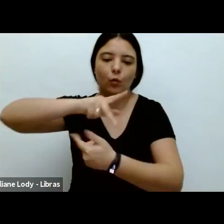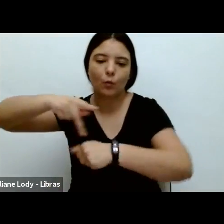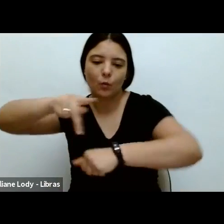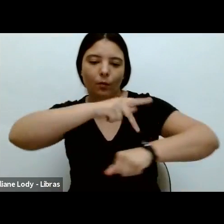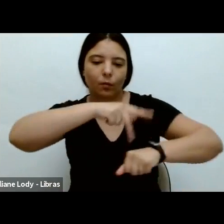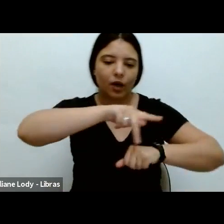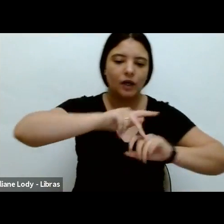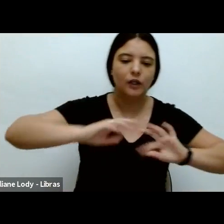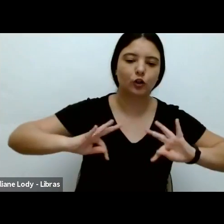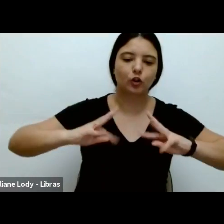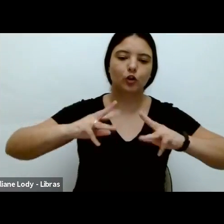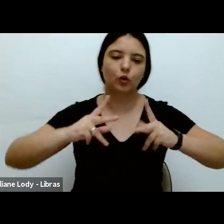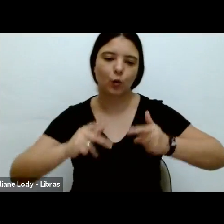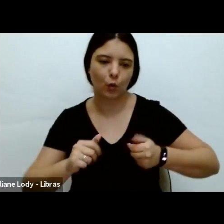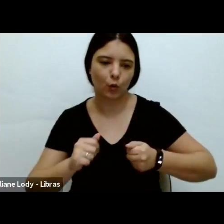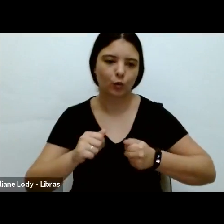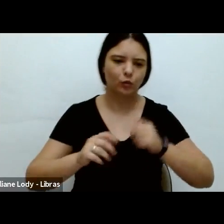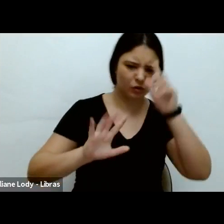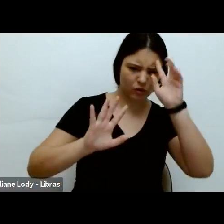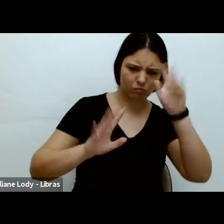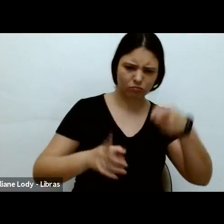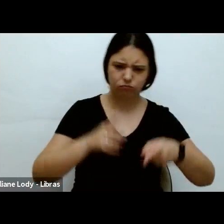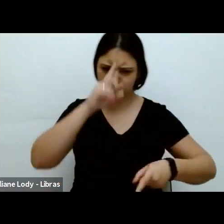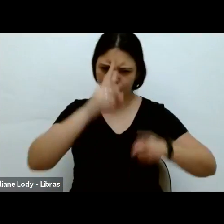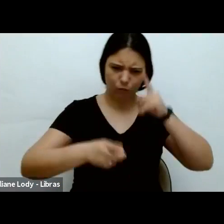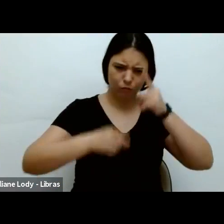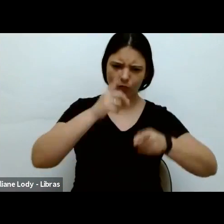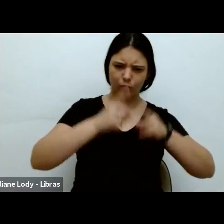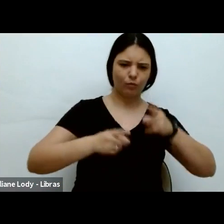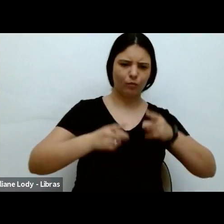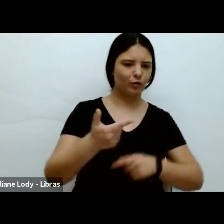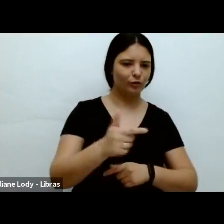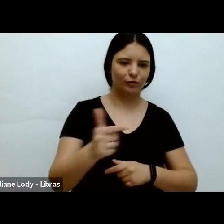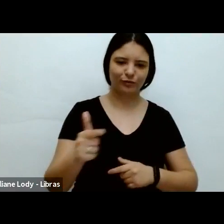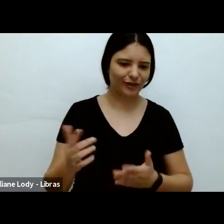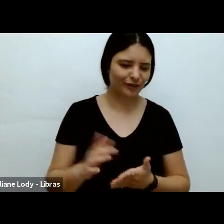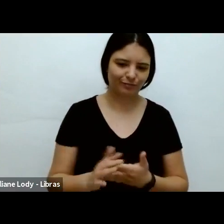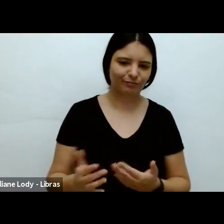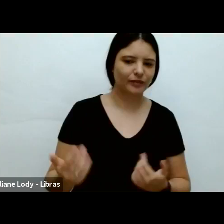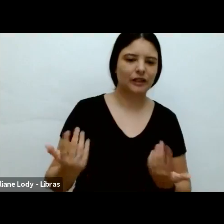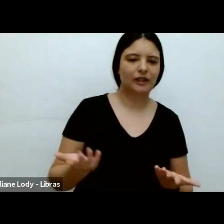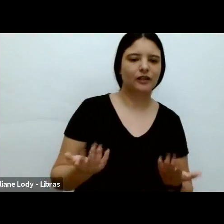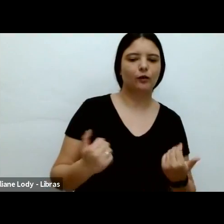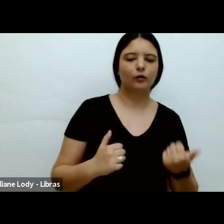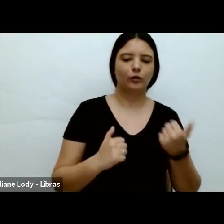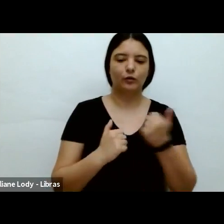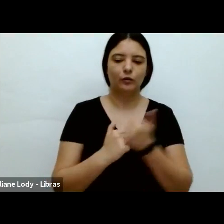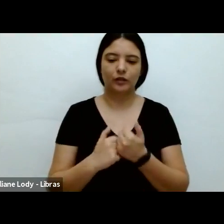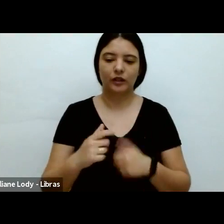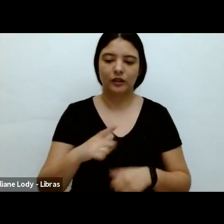would replace the would replace the nation's Now nation states Now nation states as an Now nation states as an agent